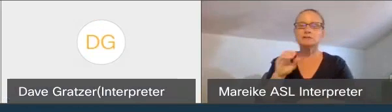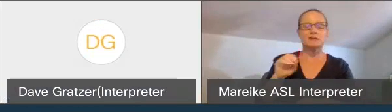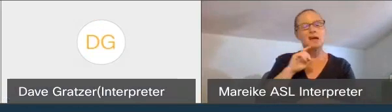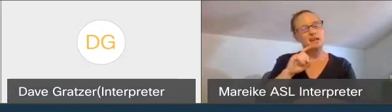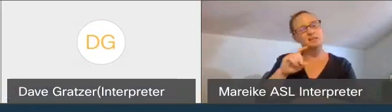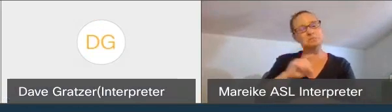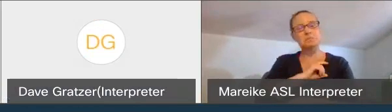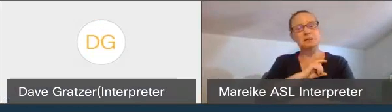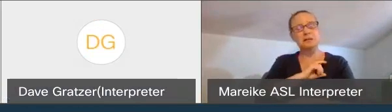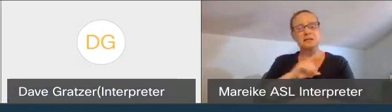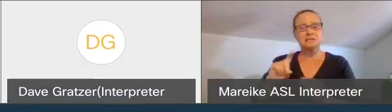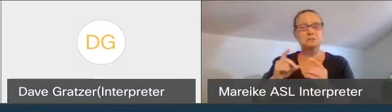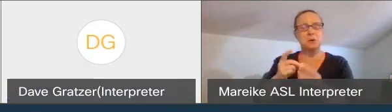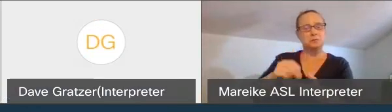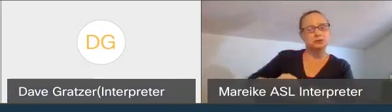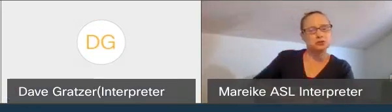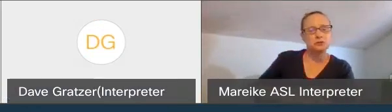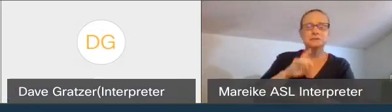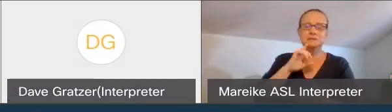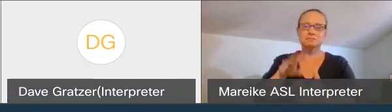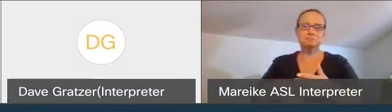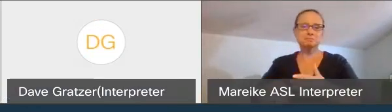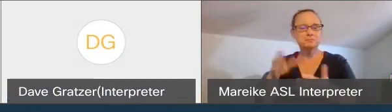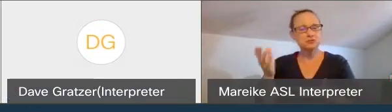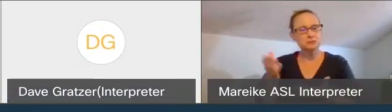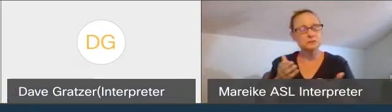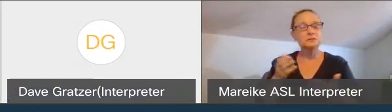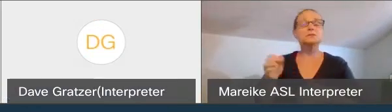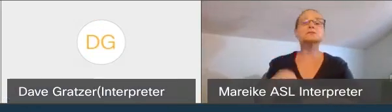and core services. Uh, the Billings Clinic stated that the--in 2020